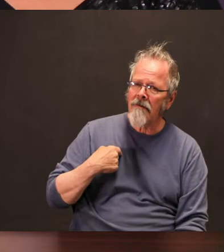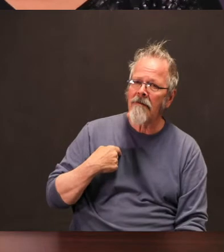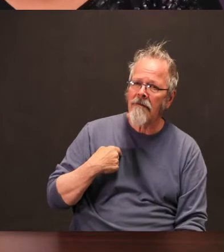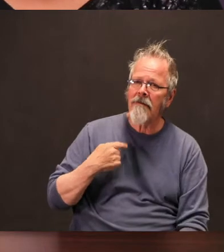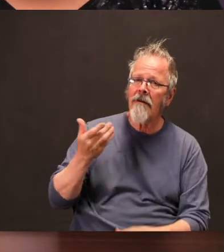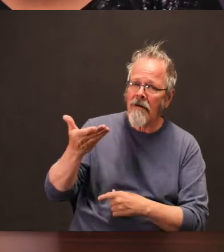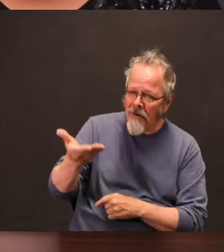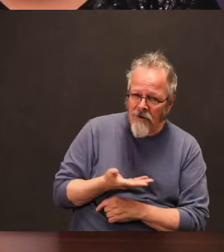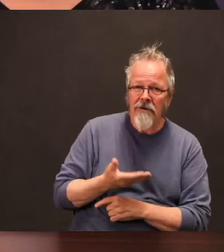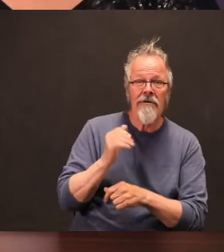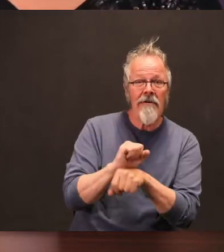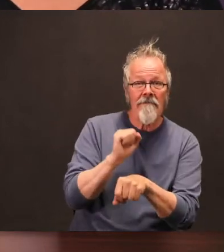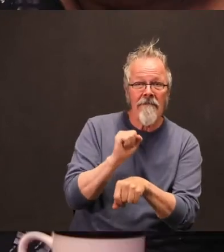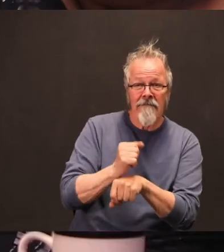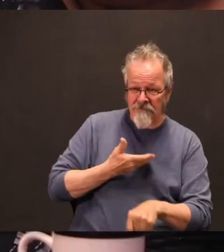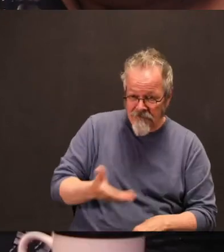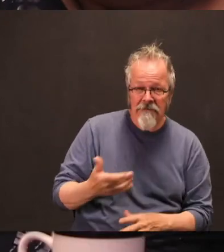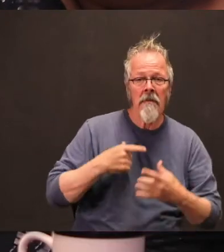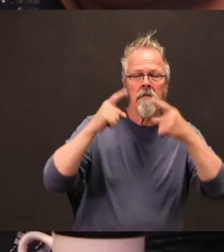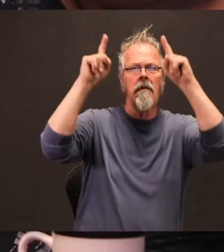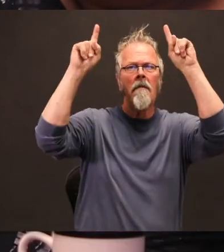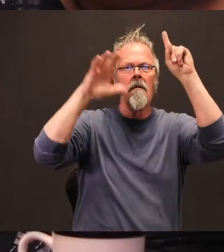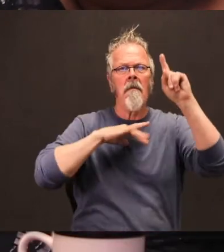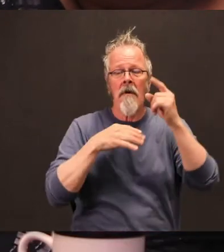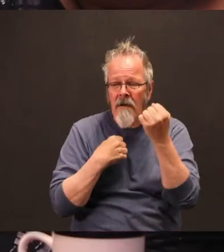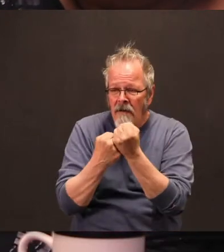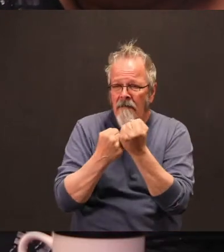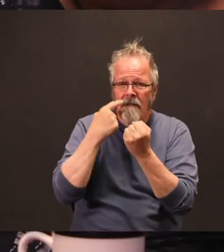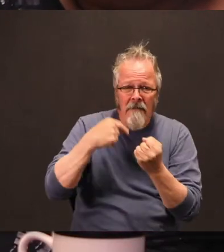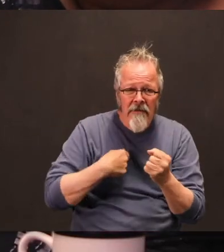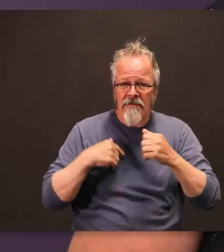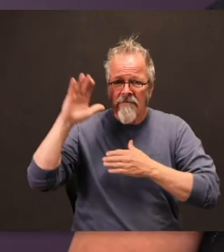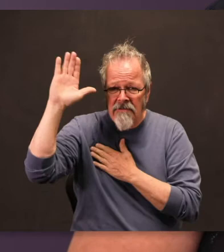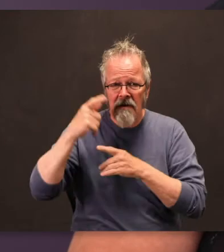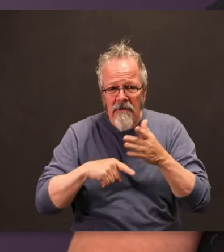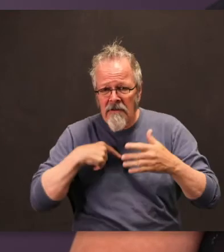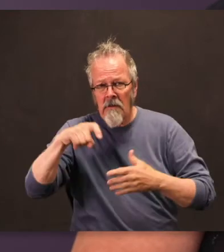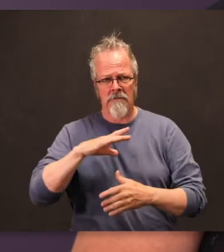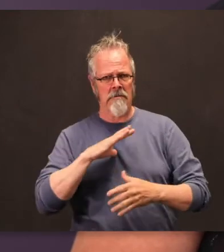then that was a really good success to me. I advocate for myself. I speak up for what I need. Nothing about me without me.